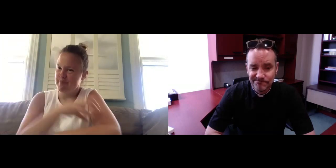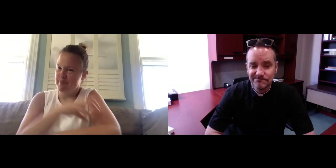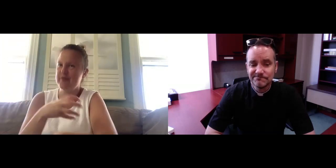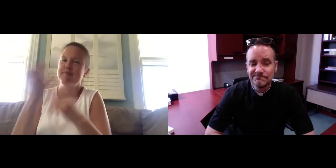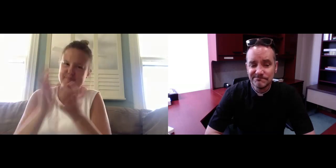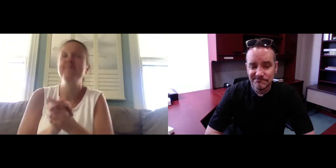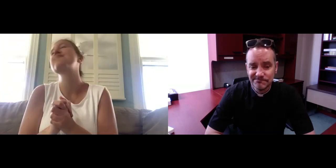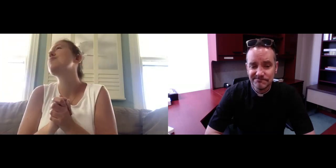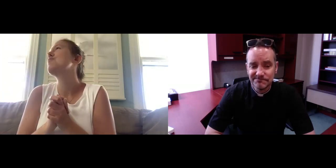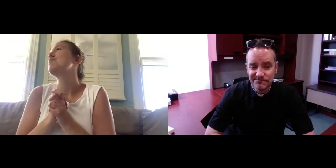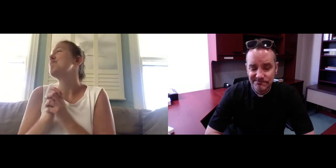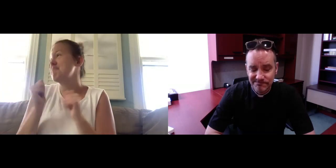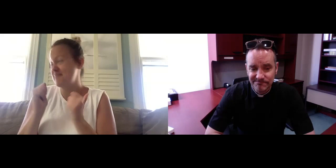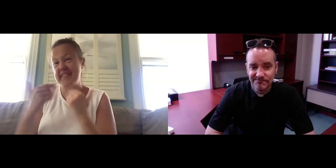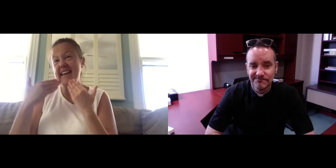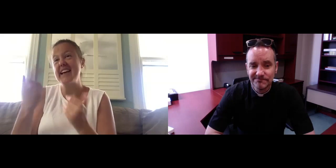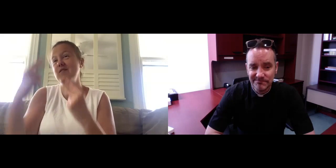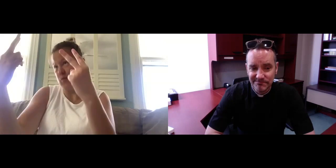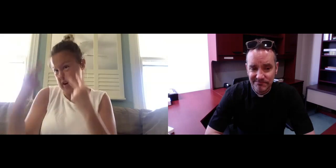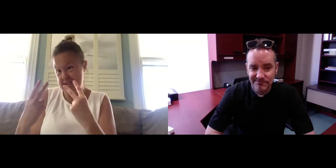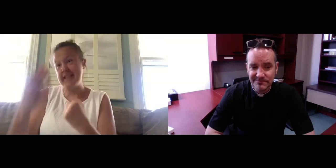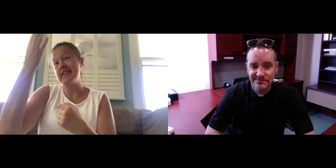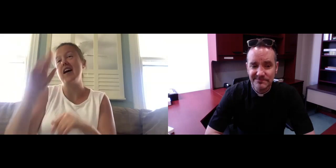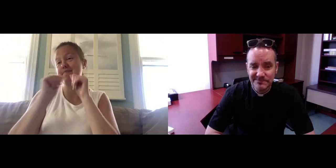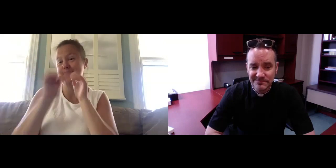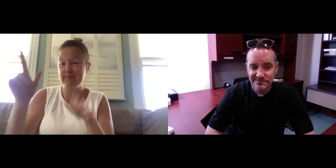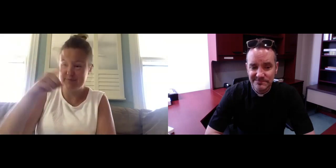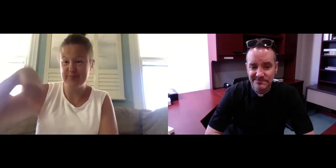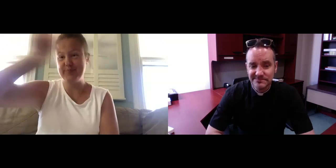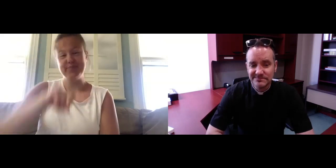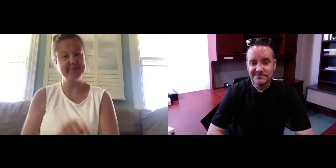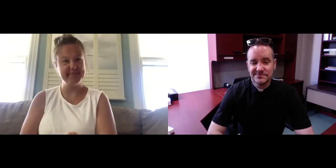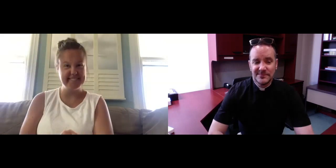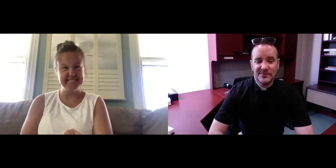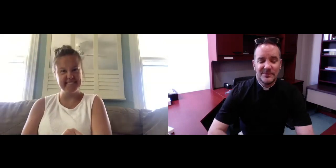continue and that's a powerful thing for us to remember. So thank you for watching,